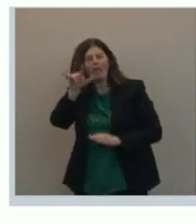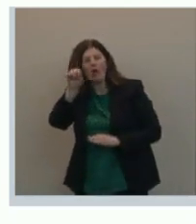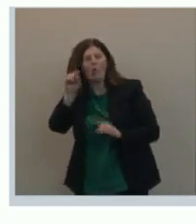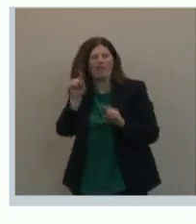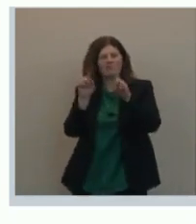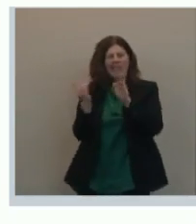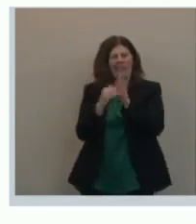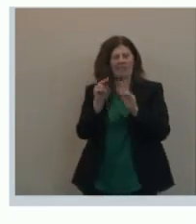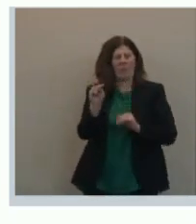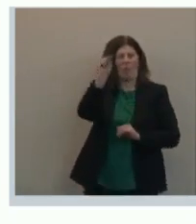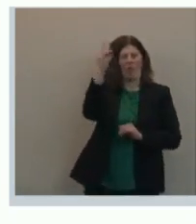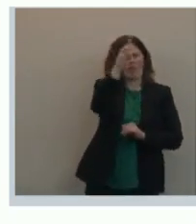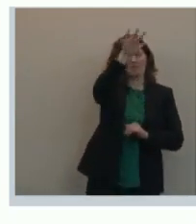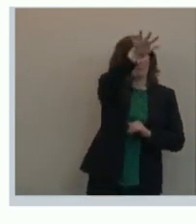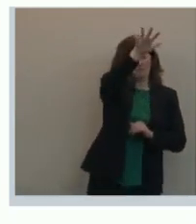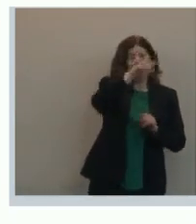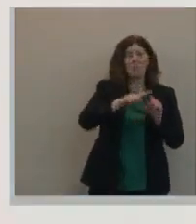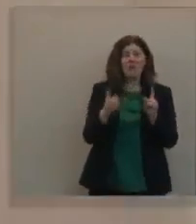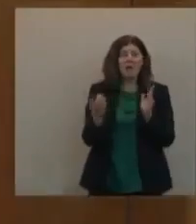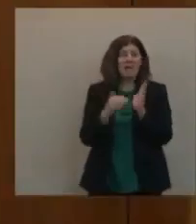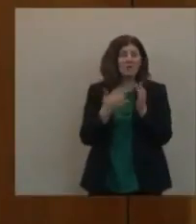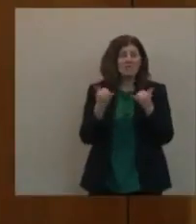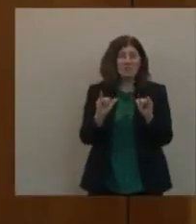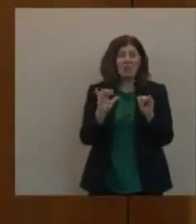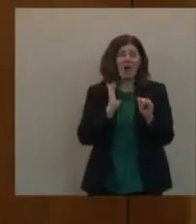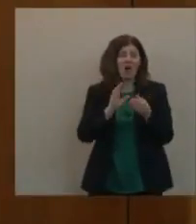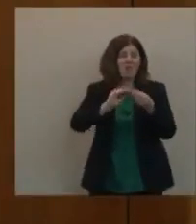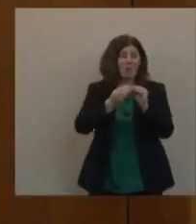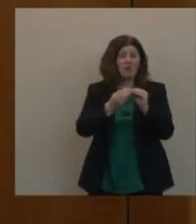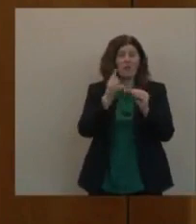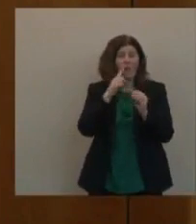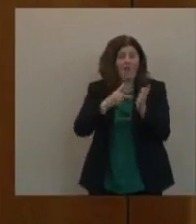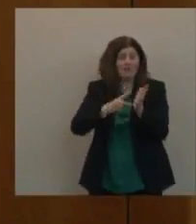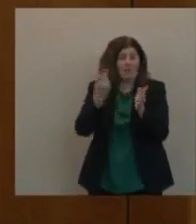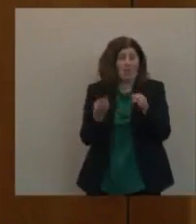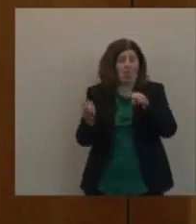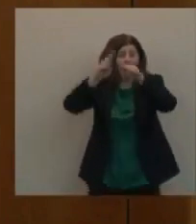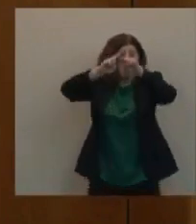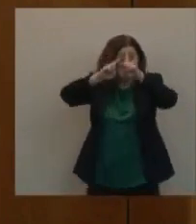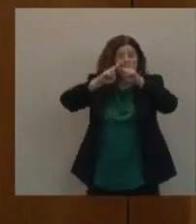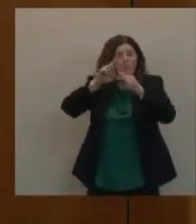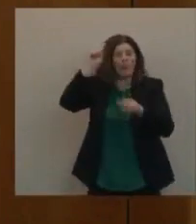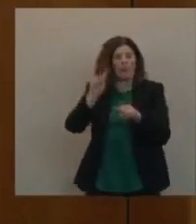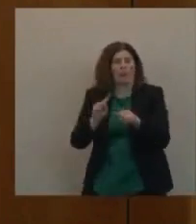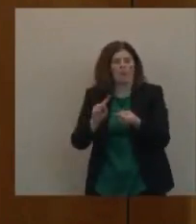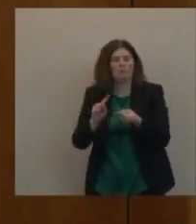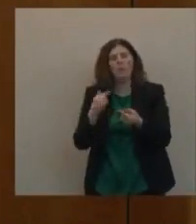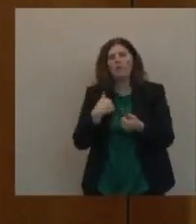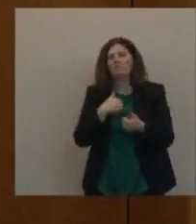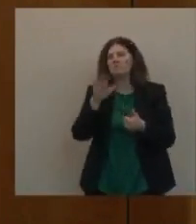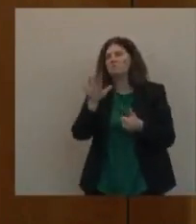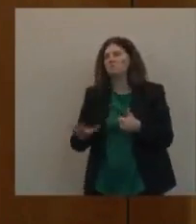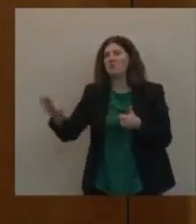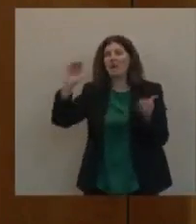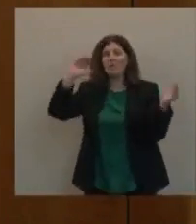YOU CAN SEE IT HAS PLATEAUED BECAUSE WE HAVE HAD A SURGE IN CASES IN BERTOLINO AND THE NORTHWEST PART OF THE STATE.